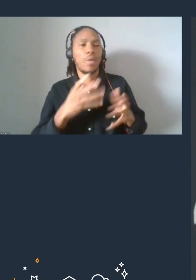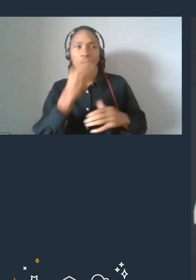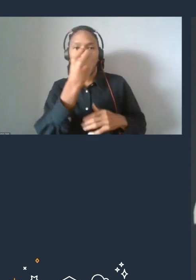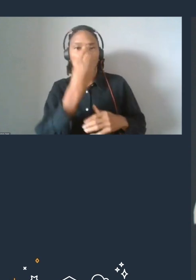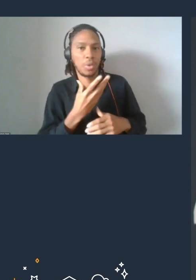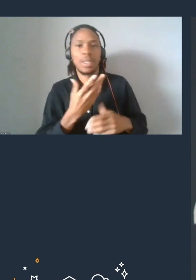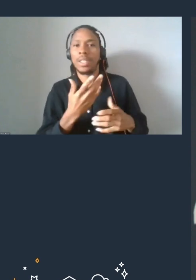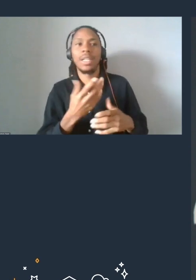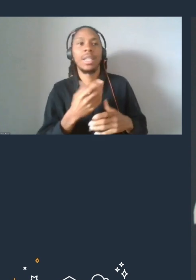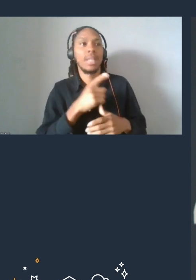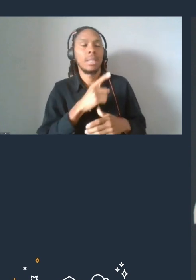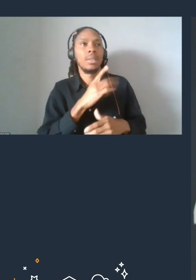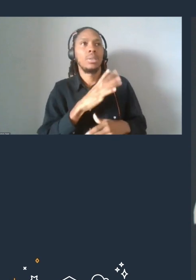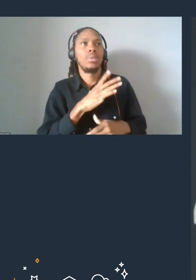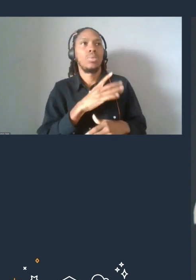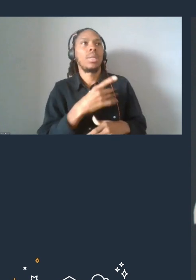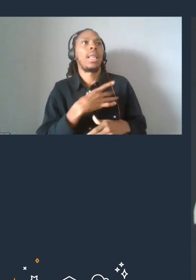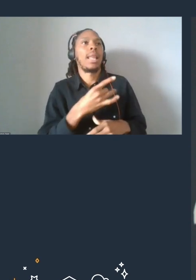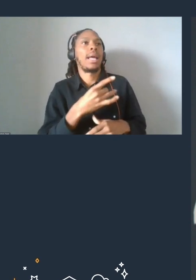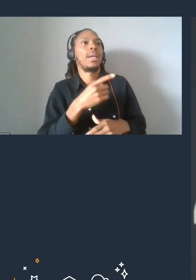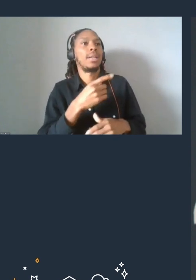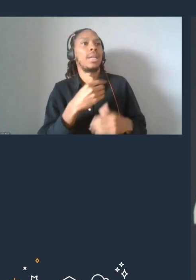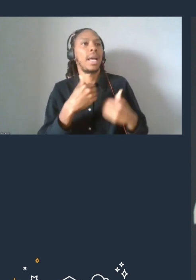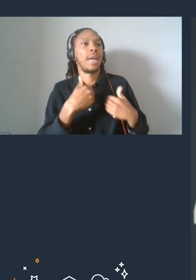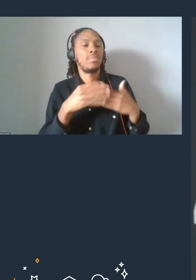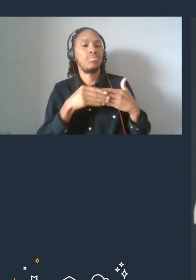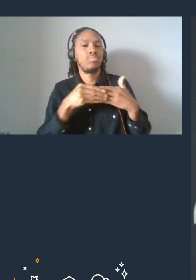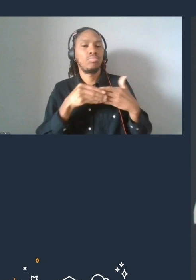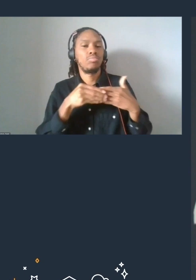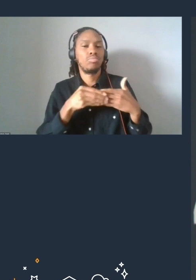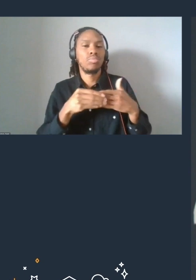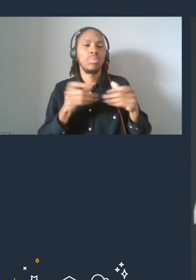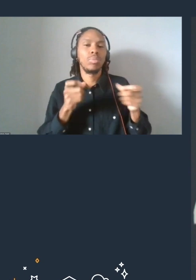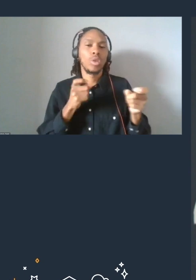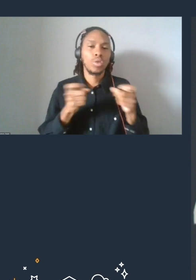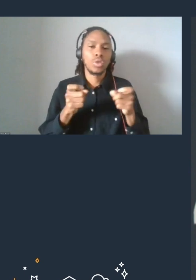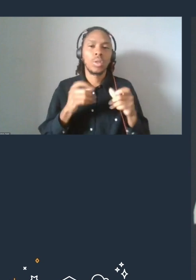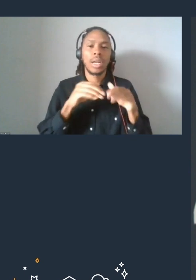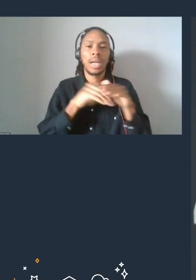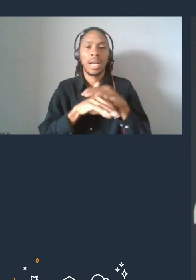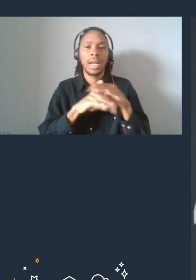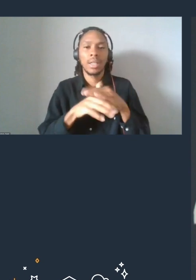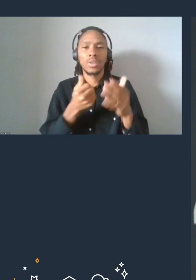really like the fact that they have the flexibility to control access through multiple mechanisms in S3,